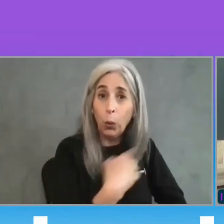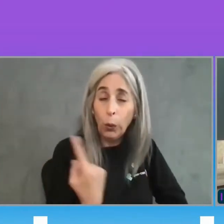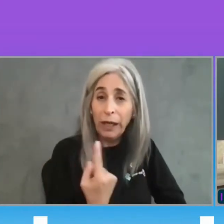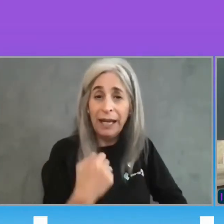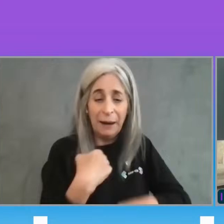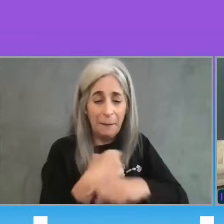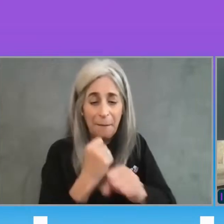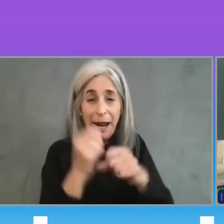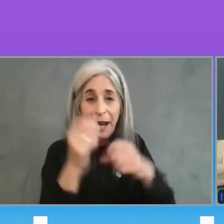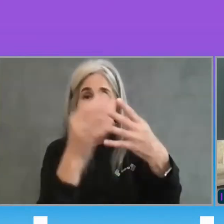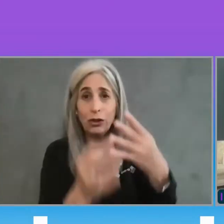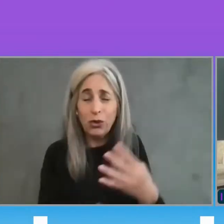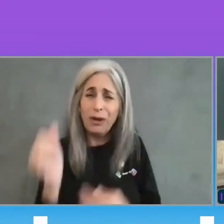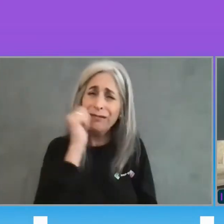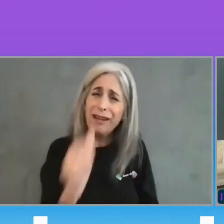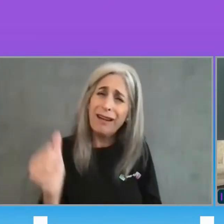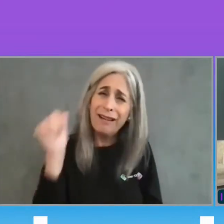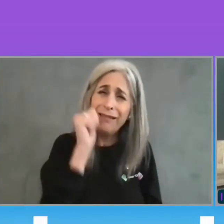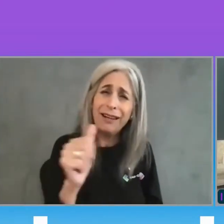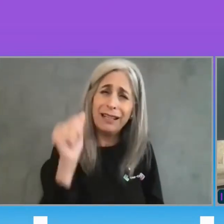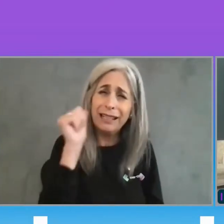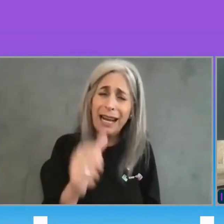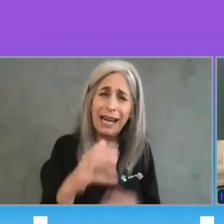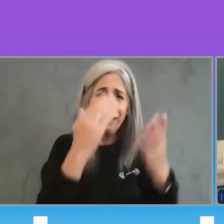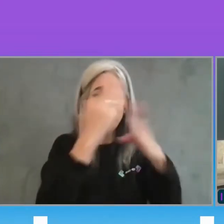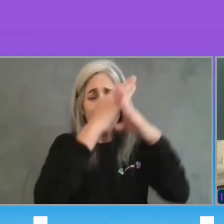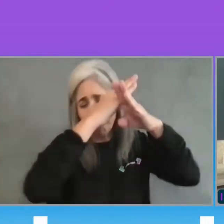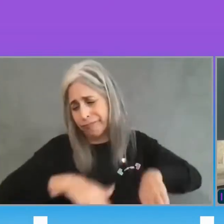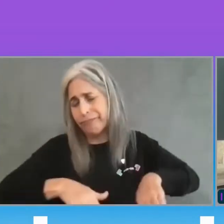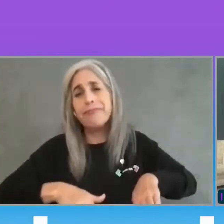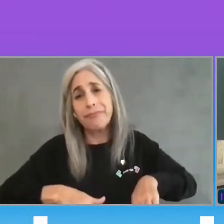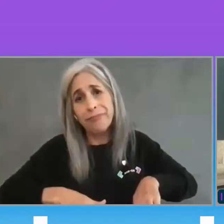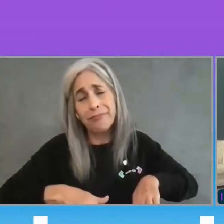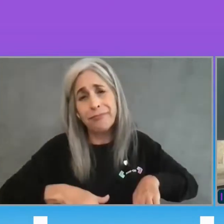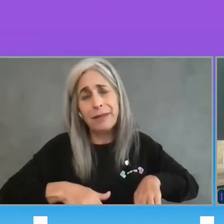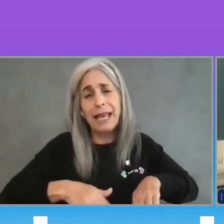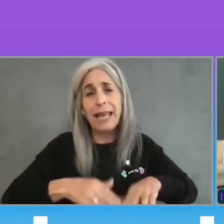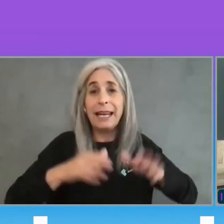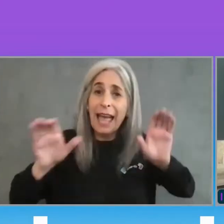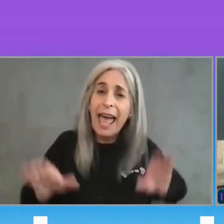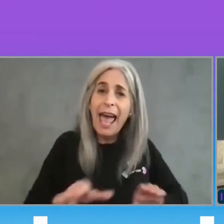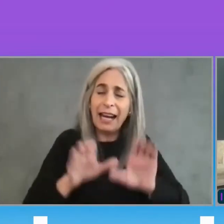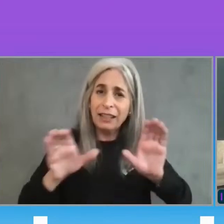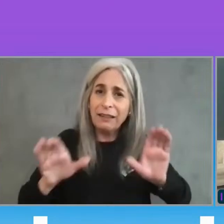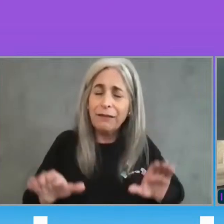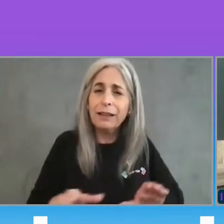every single day to break down